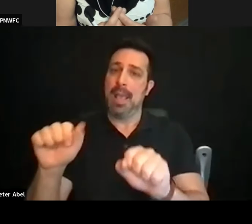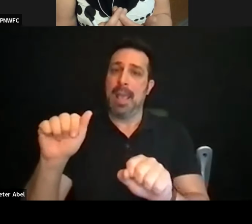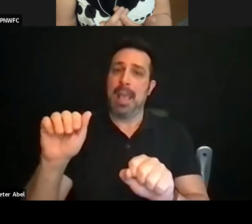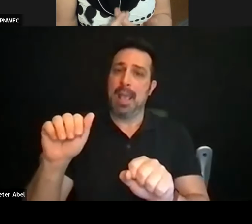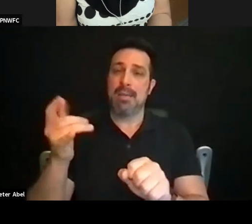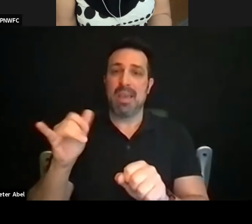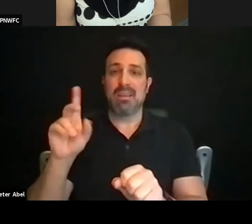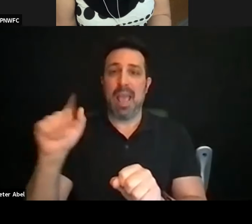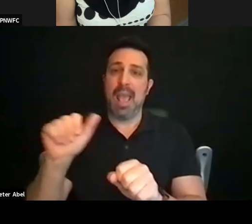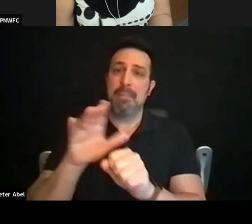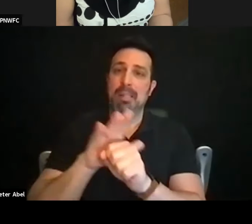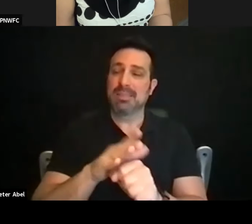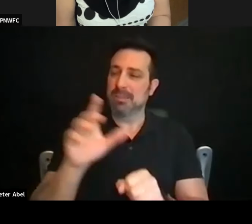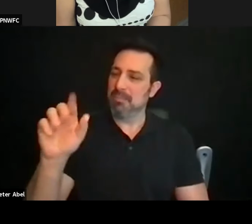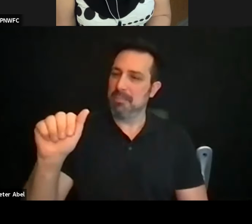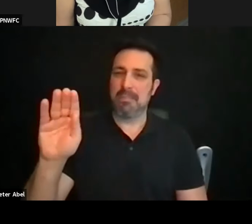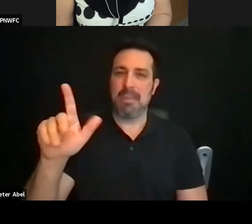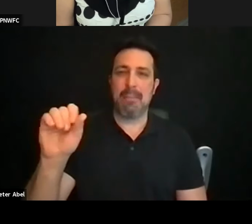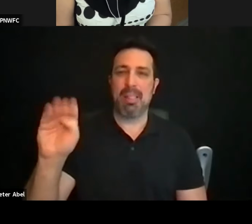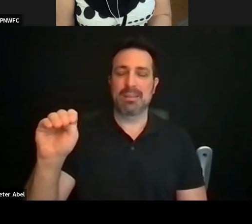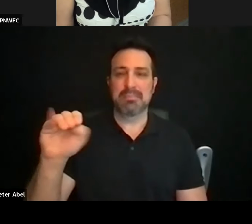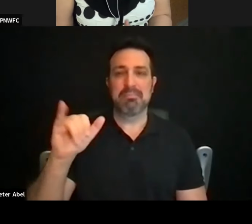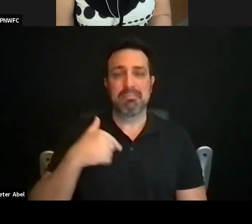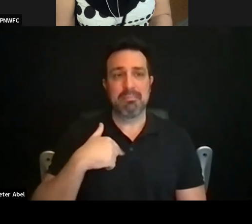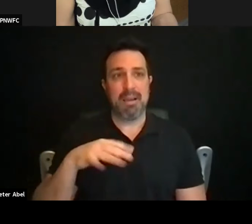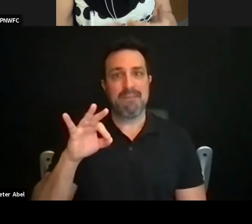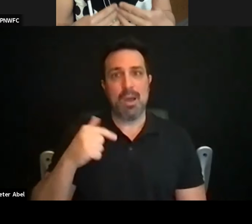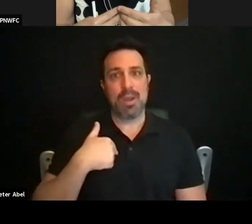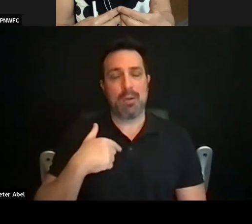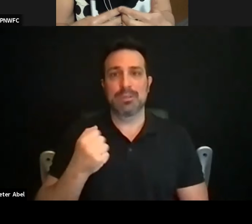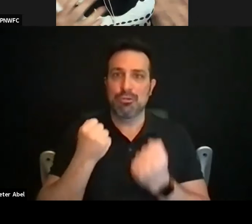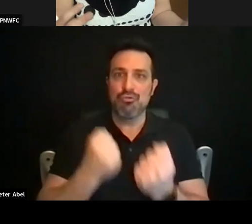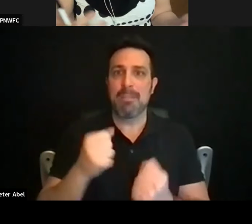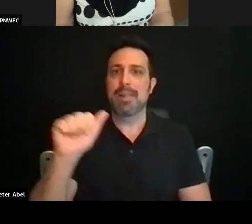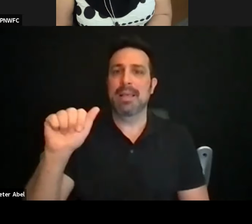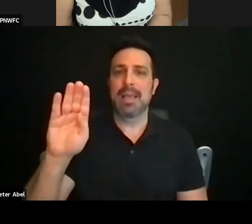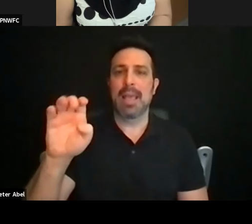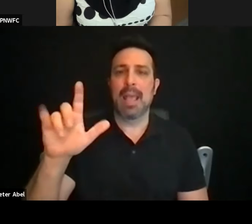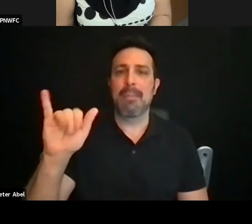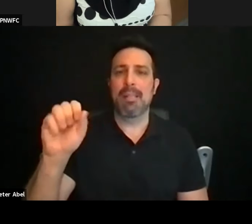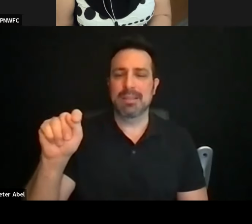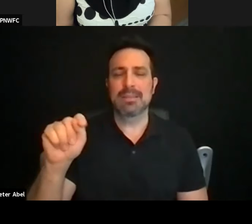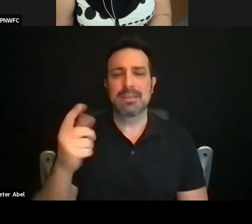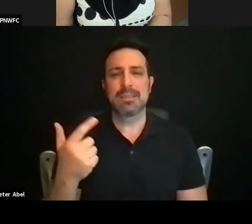biases not only around race but sex and gender and ableism -- ability, I found